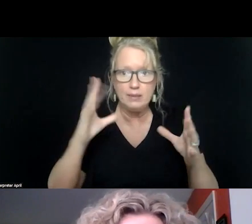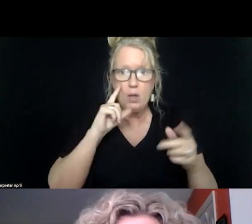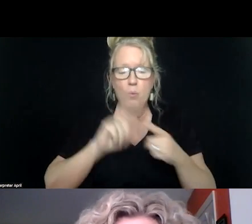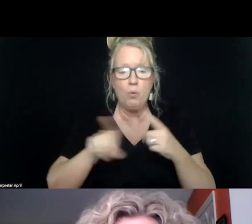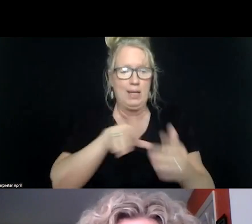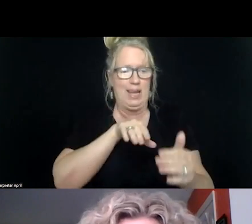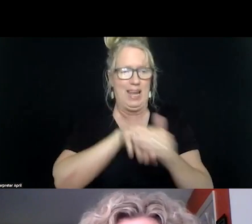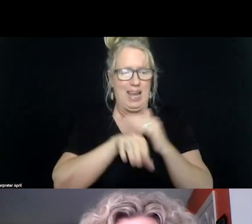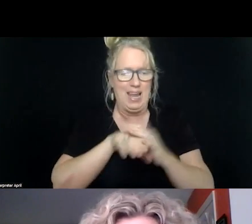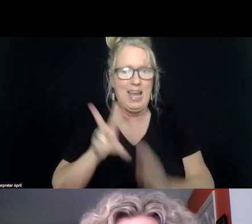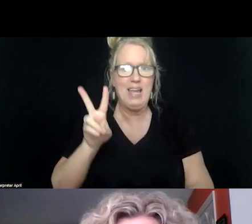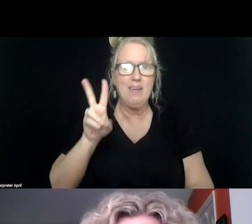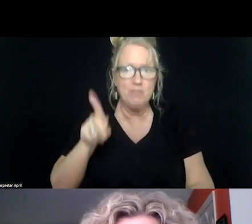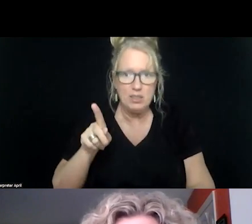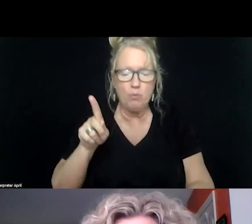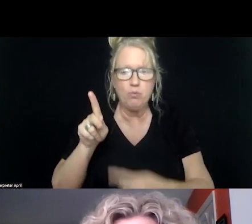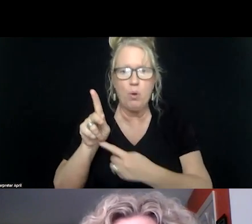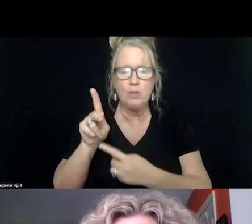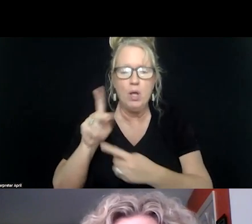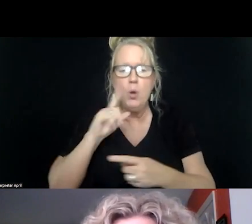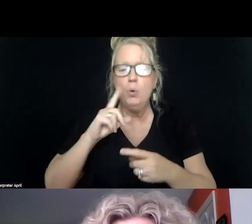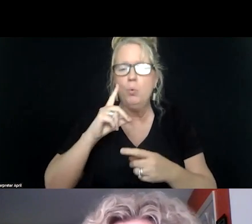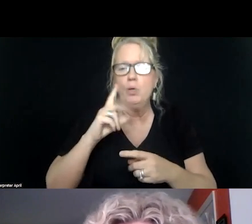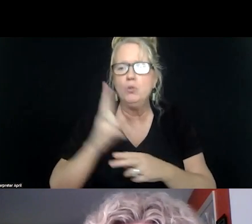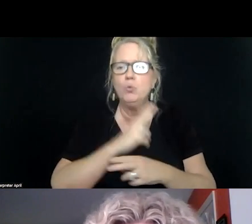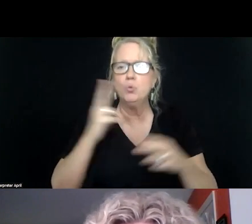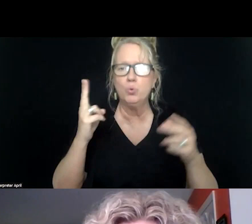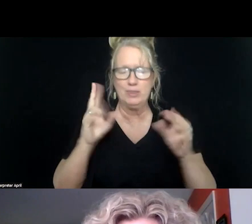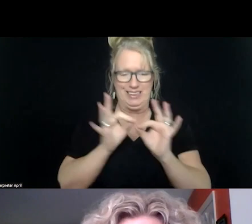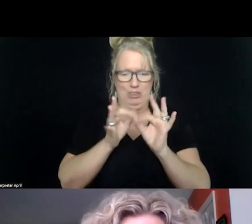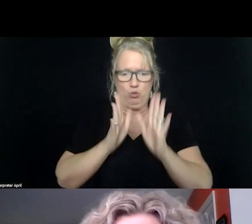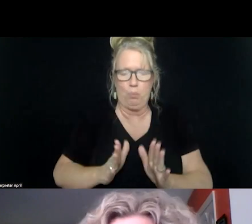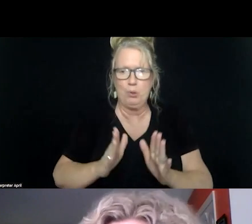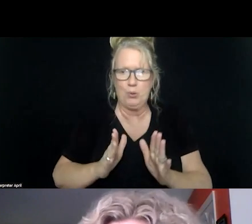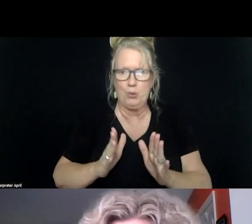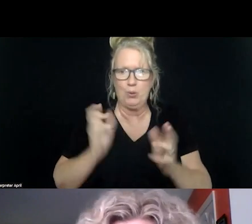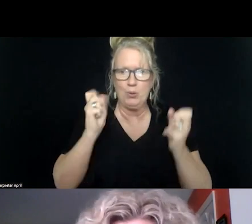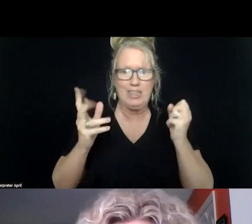A VIDEO PHONE THAT UTILIZED AN INTERPRETER THAT WAS NOT TRAINED